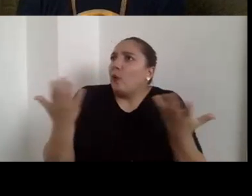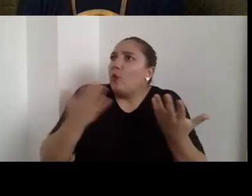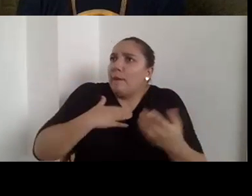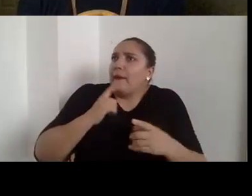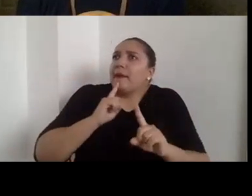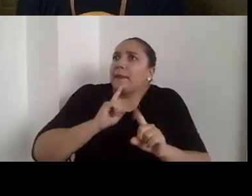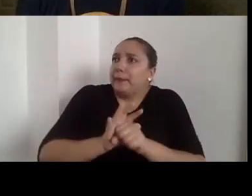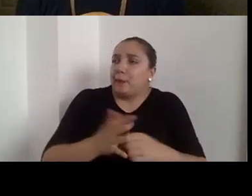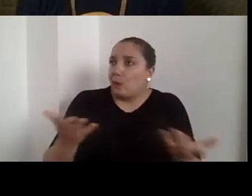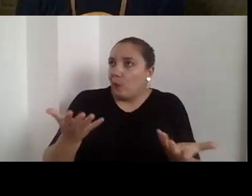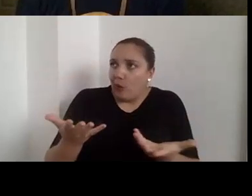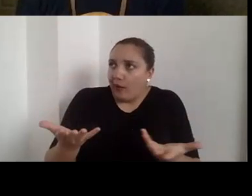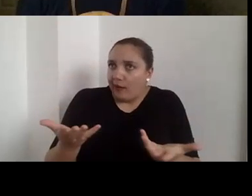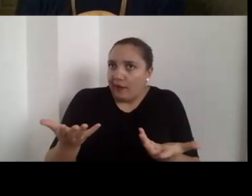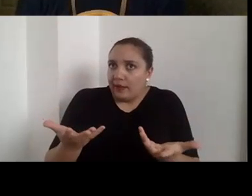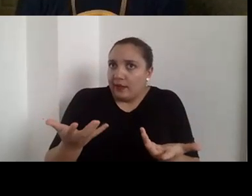What are we committed to?